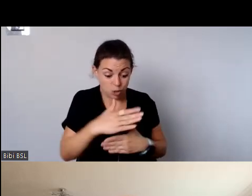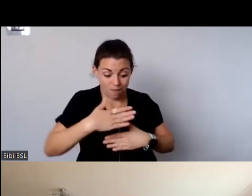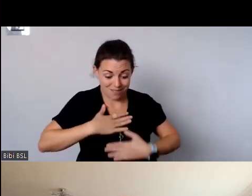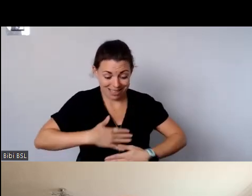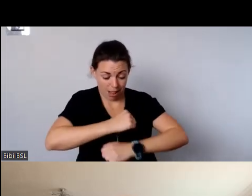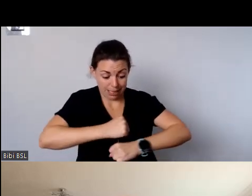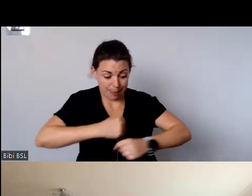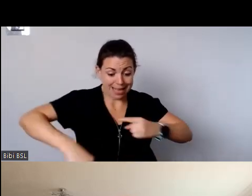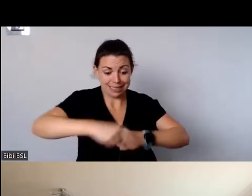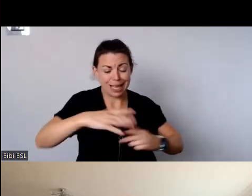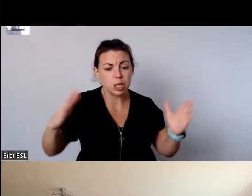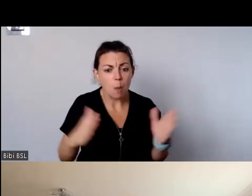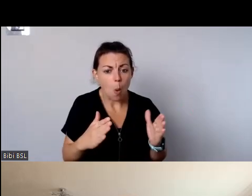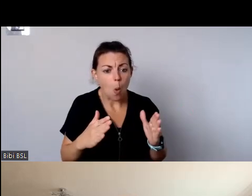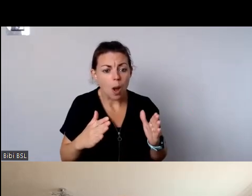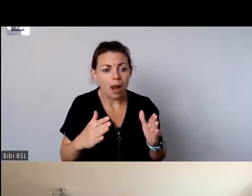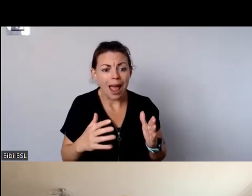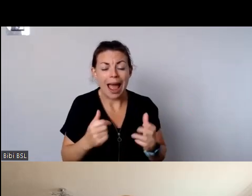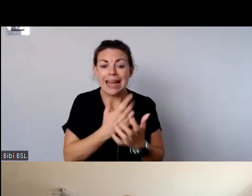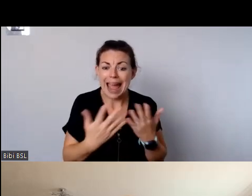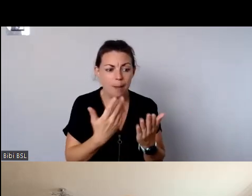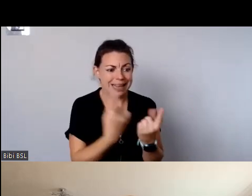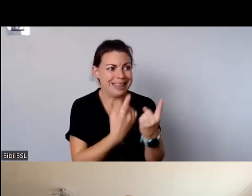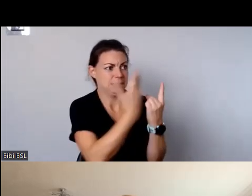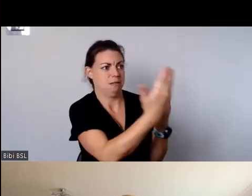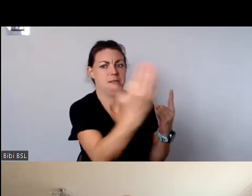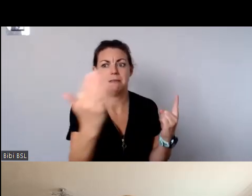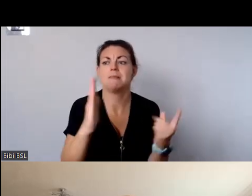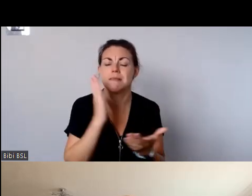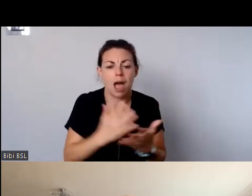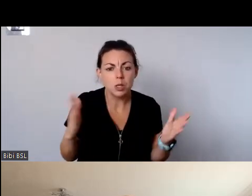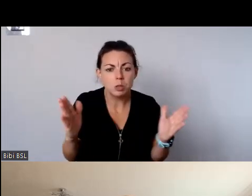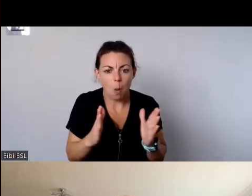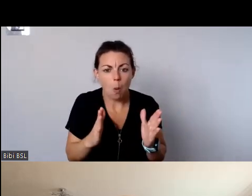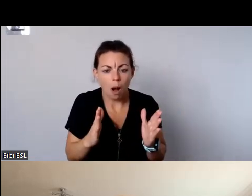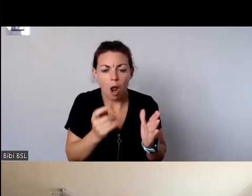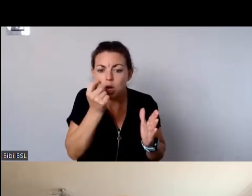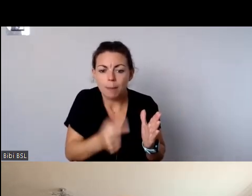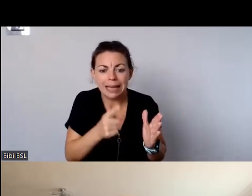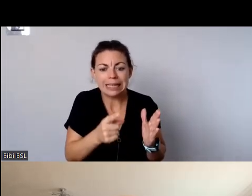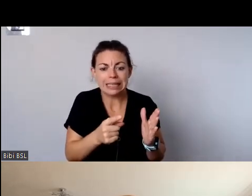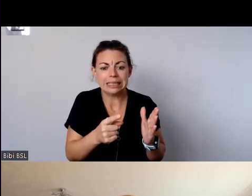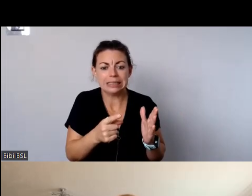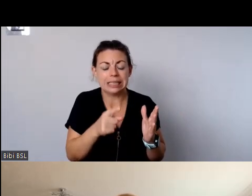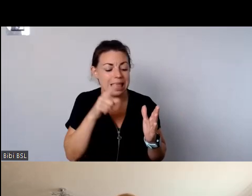They're in a small seaside town that gets seasonal tourism only.